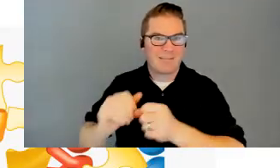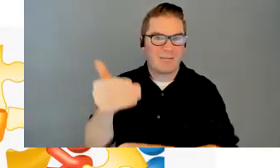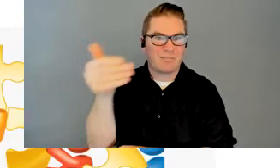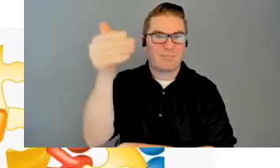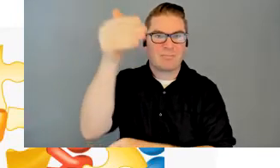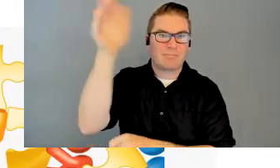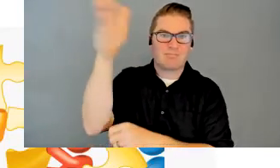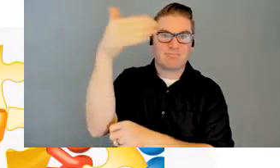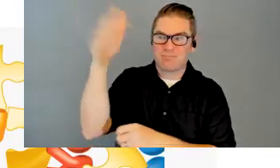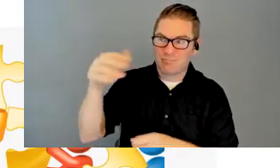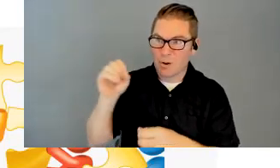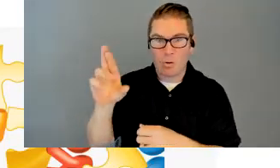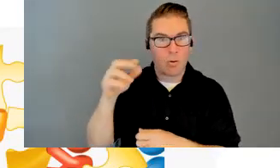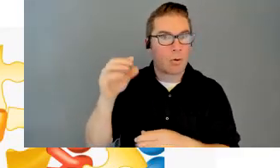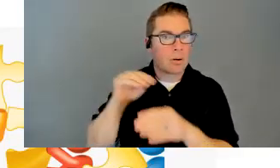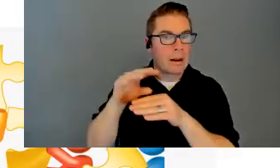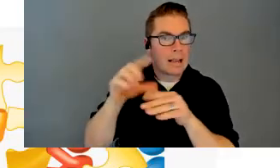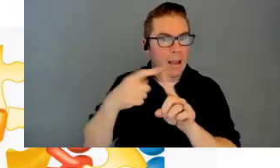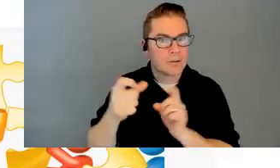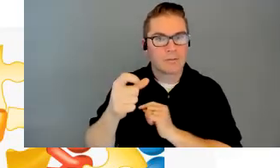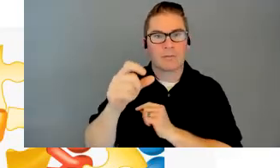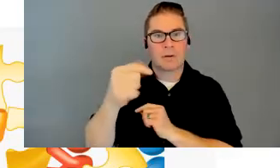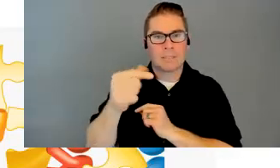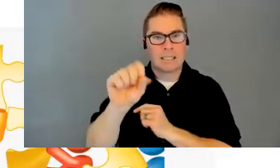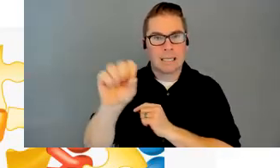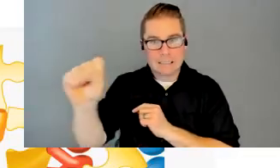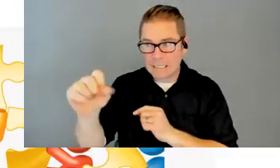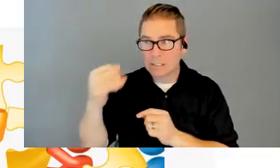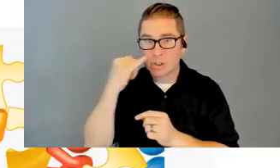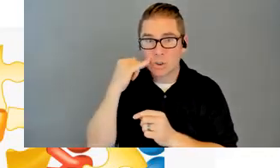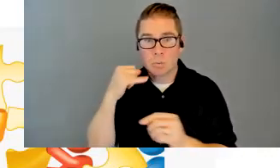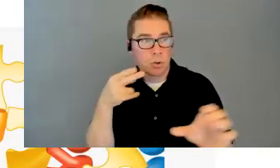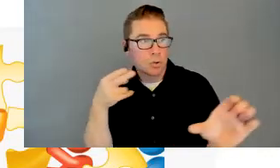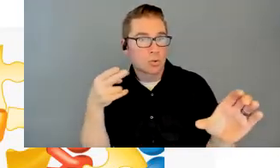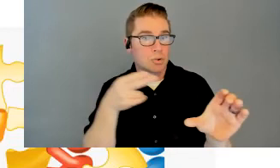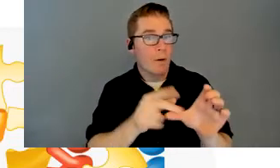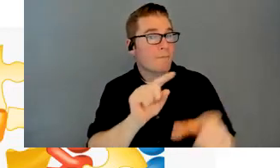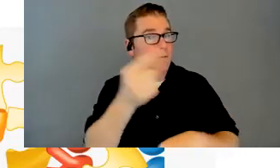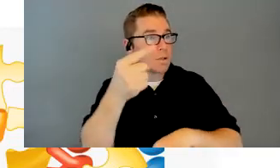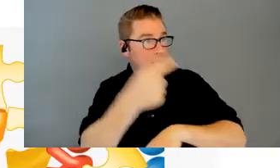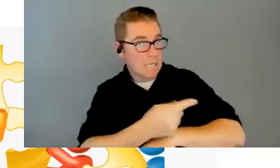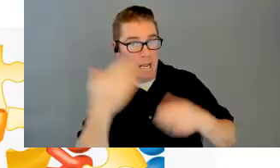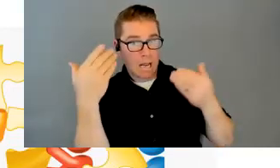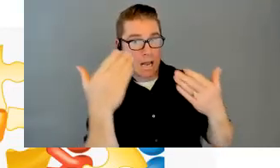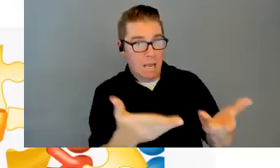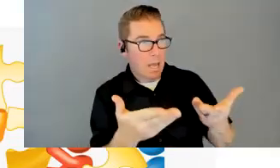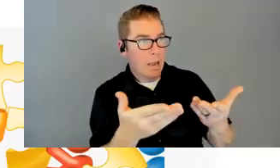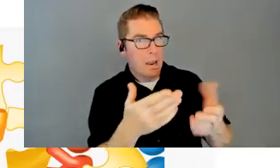But if they showed up the first day and then they disappear, don't just drop them, reach out and find out what